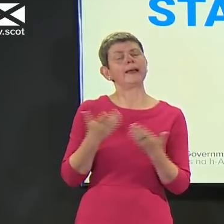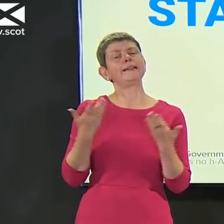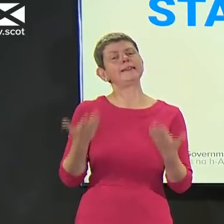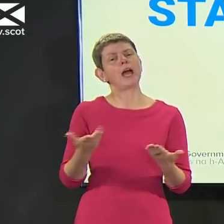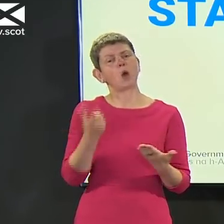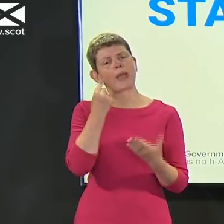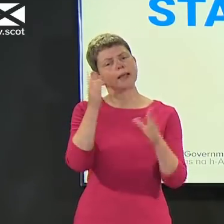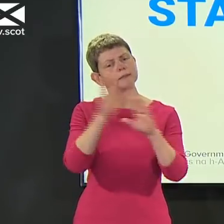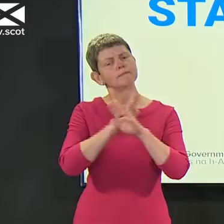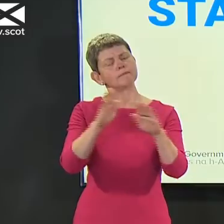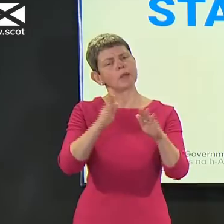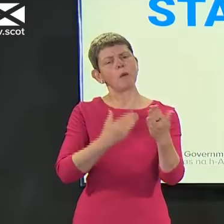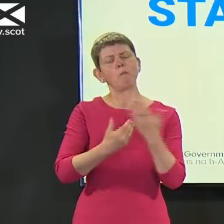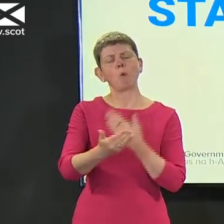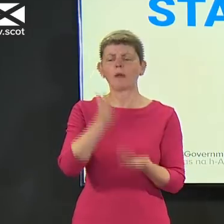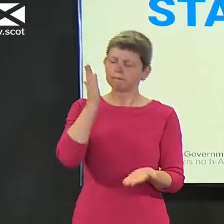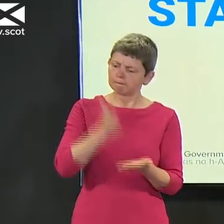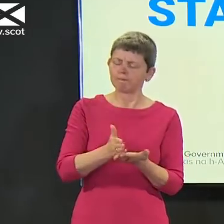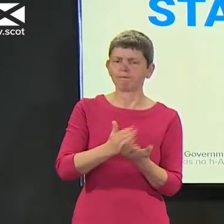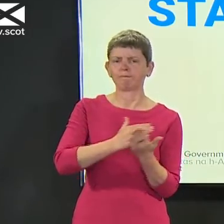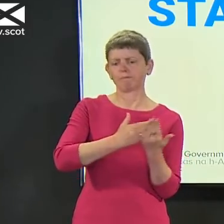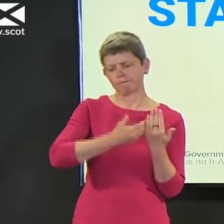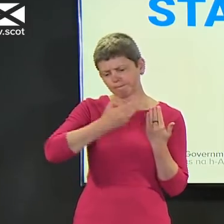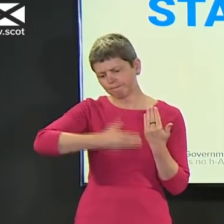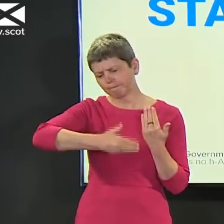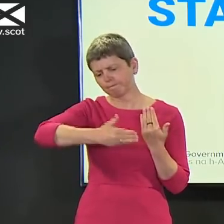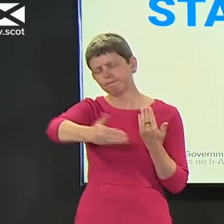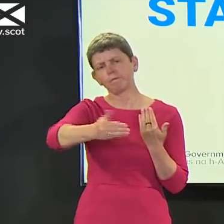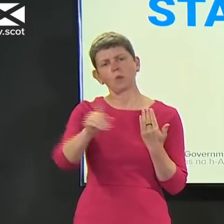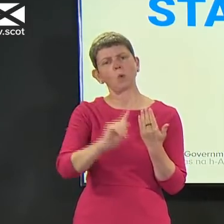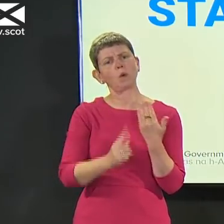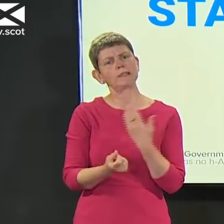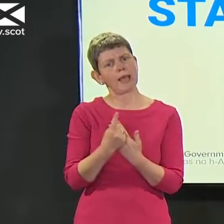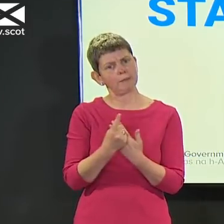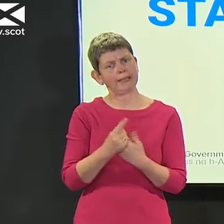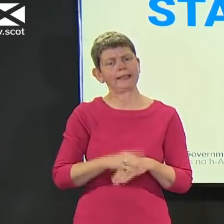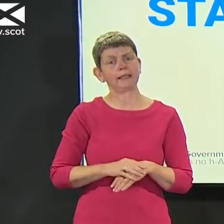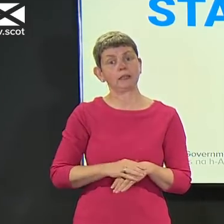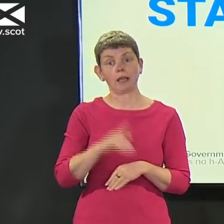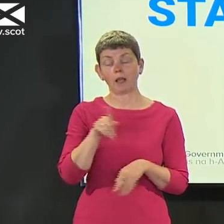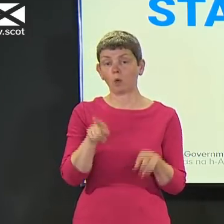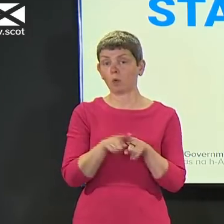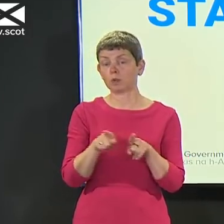to individuals and businesses about the way ahead and indeed accelerate one aspect of the